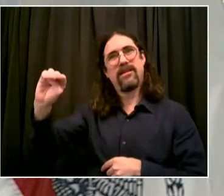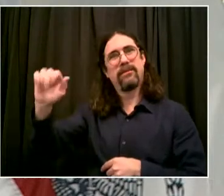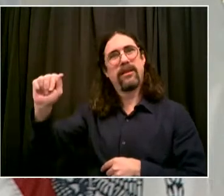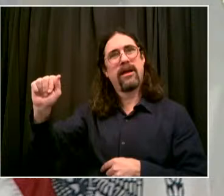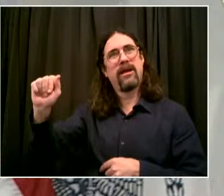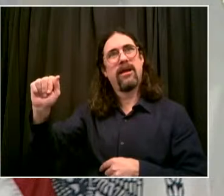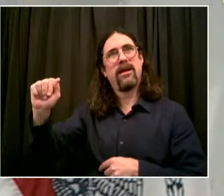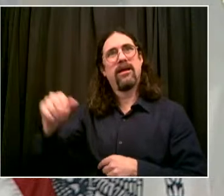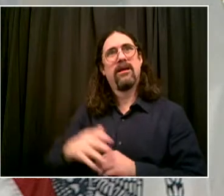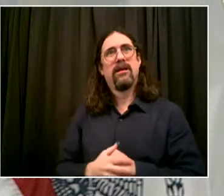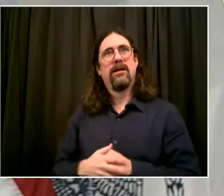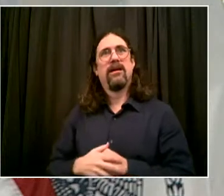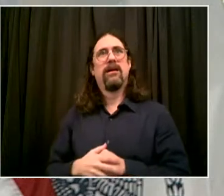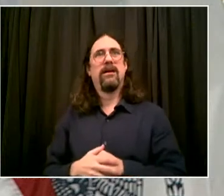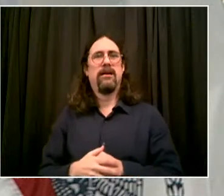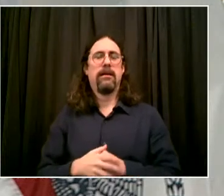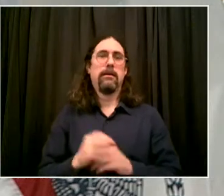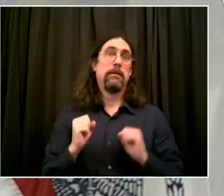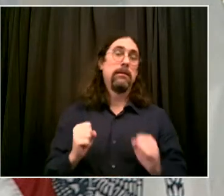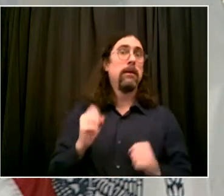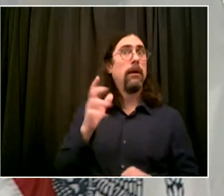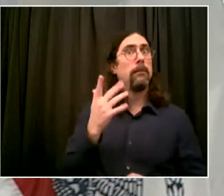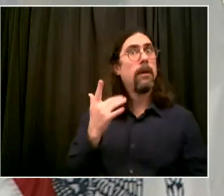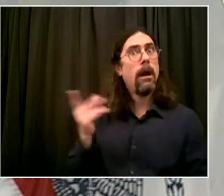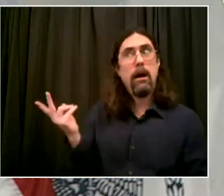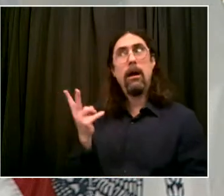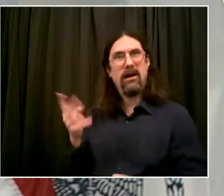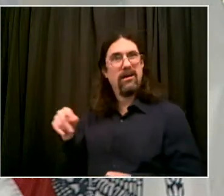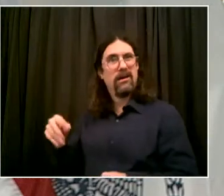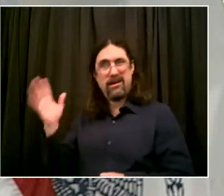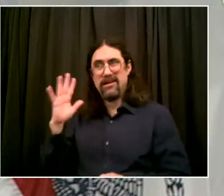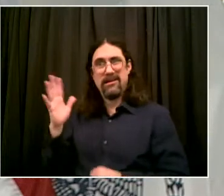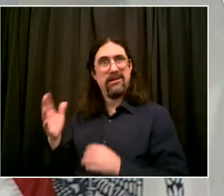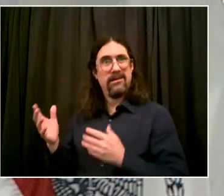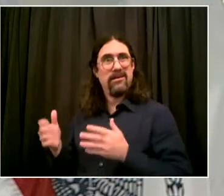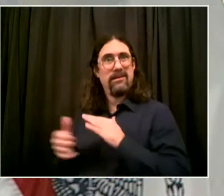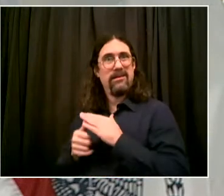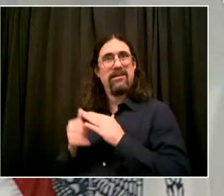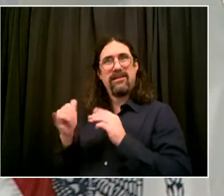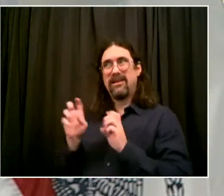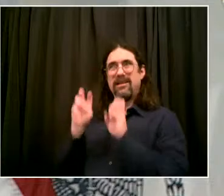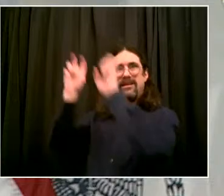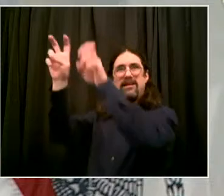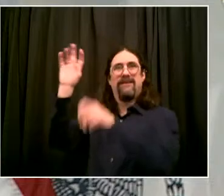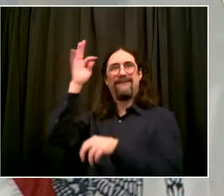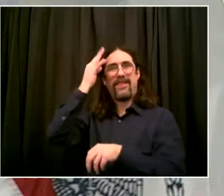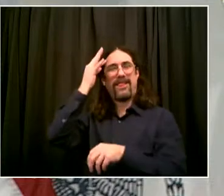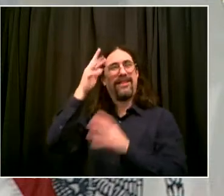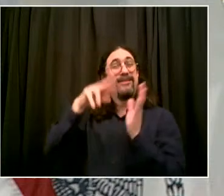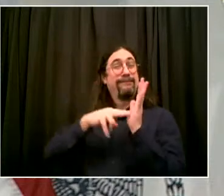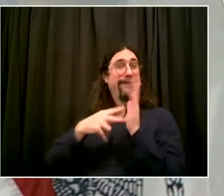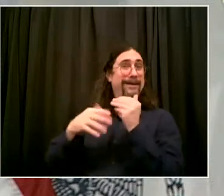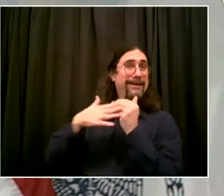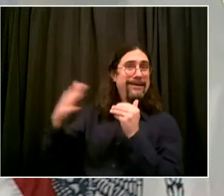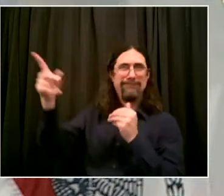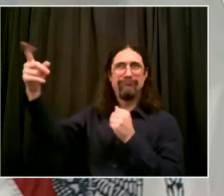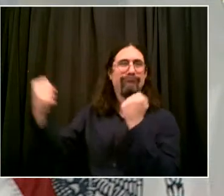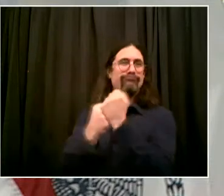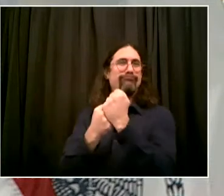ABOUT VISIONO ZERERWO HICH I M A PASSIONATE ABOUT AND USING IT AS A NATIONAL MODEL. I THINK SHE WILL